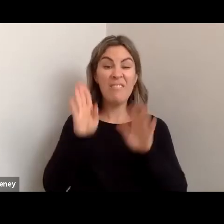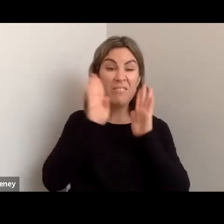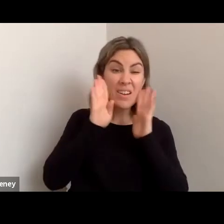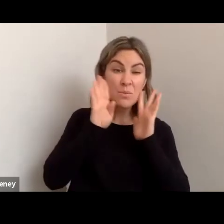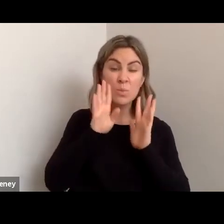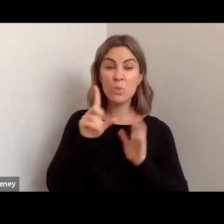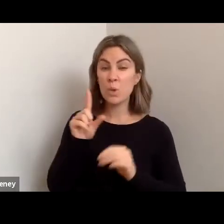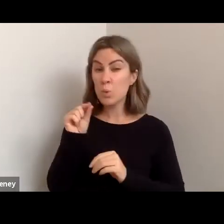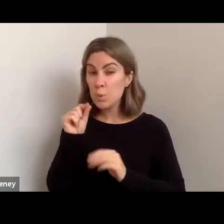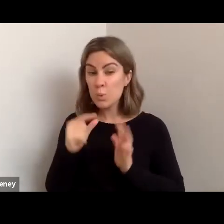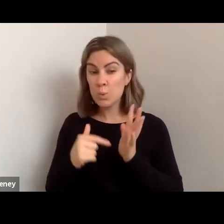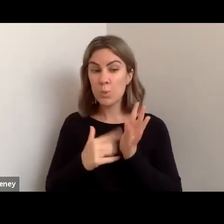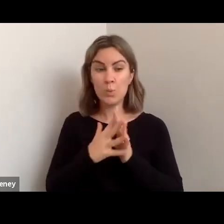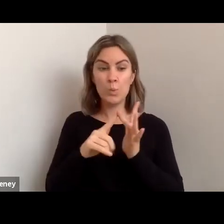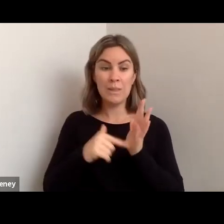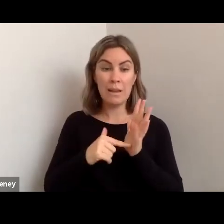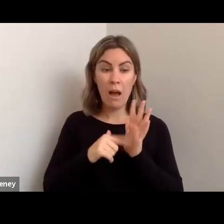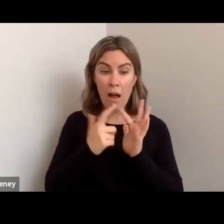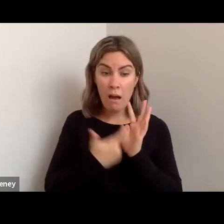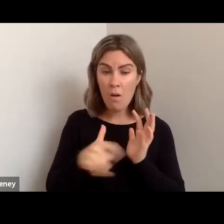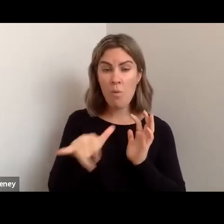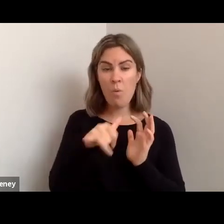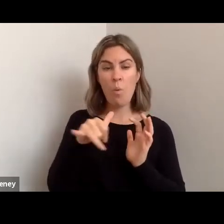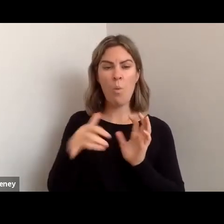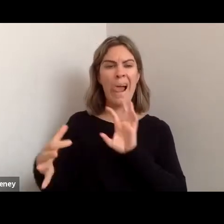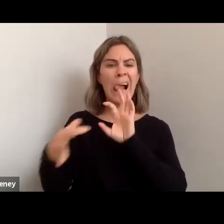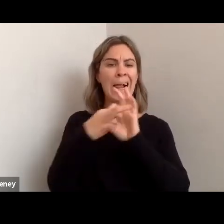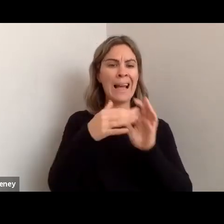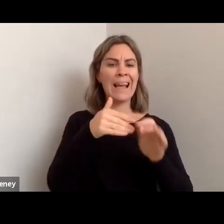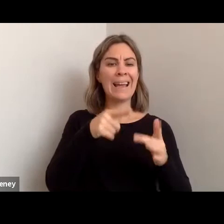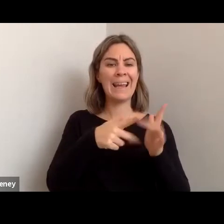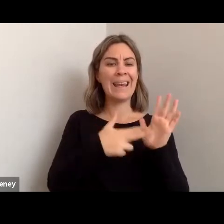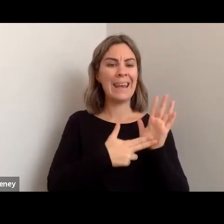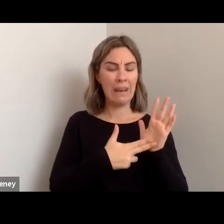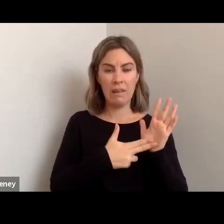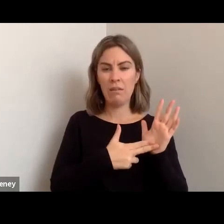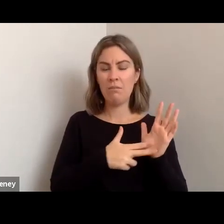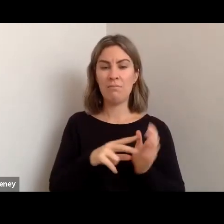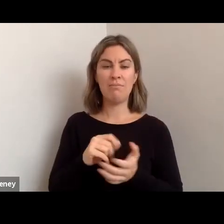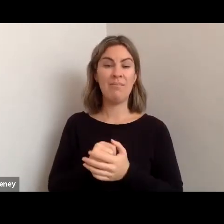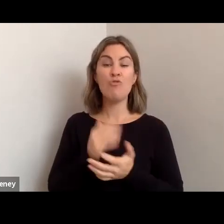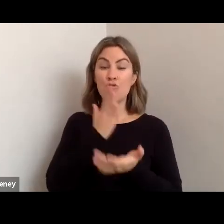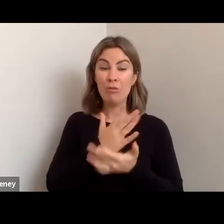LinkedIn - is to keep you on the platform instead of going off and doing some work.